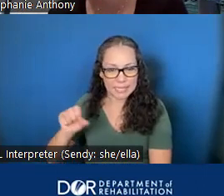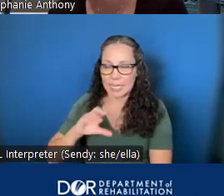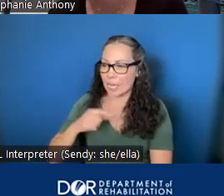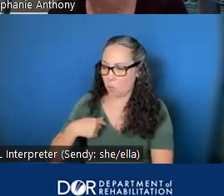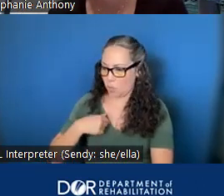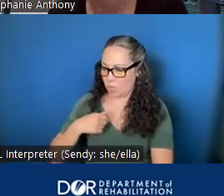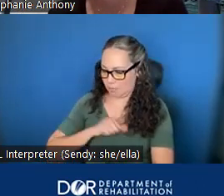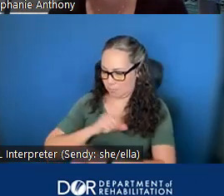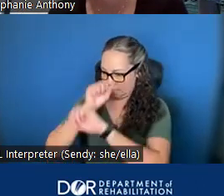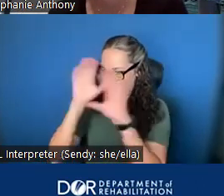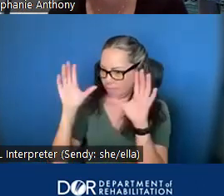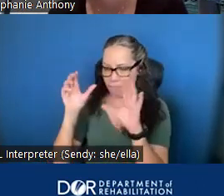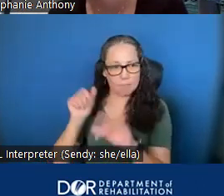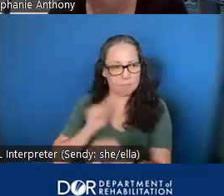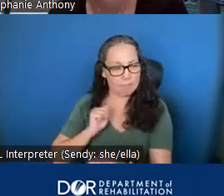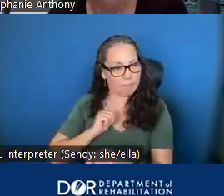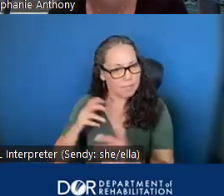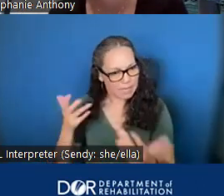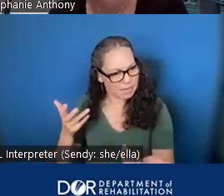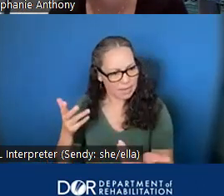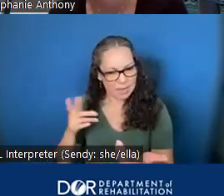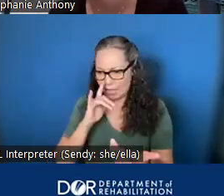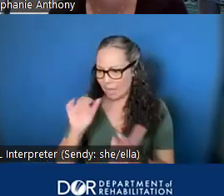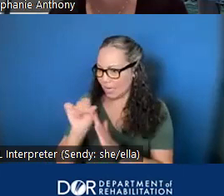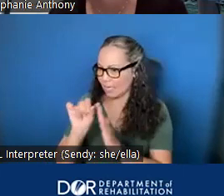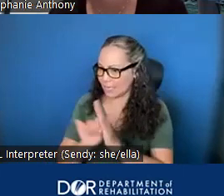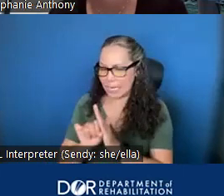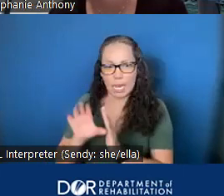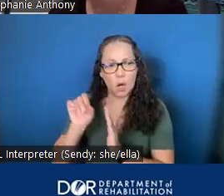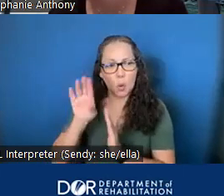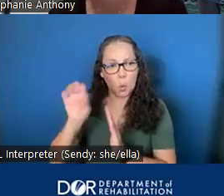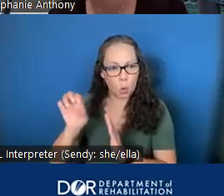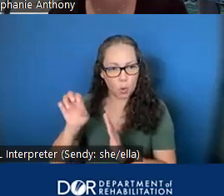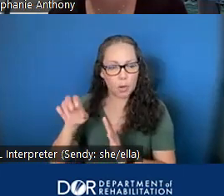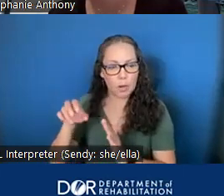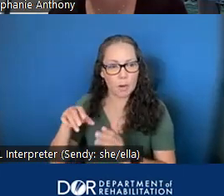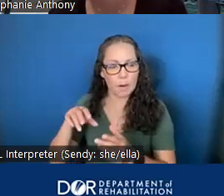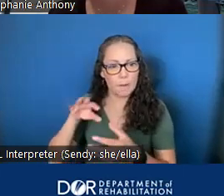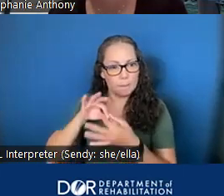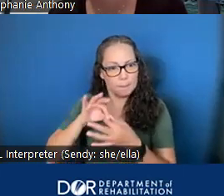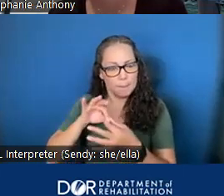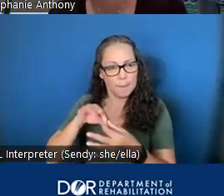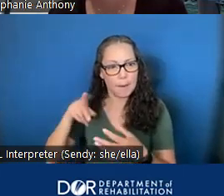in kind of this kind of state core partner around adrc and work very collaboratively